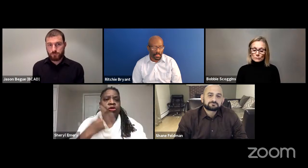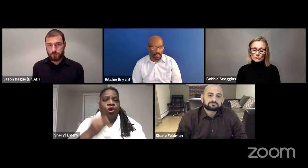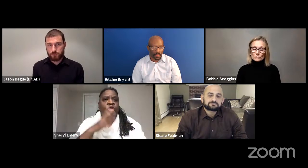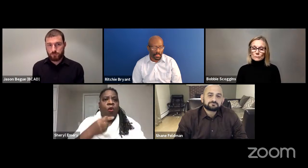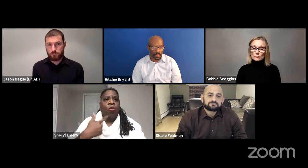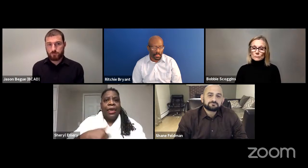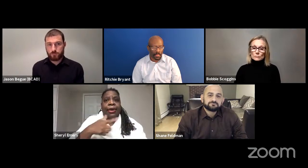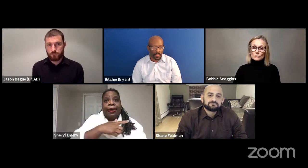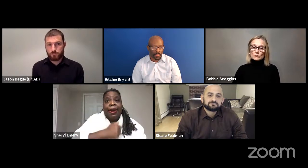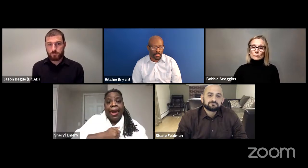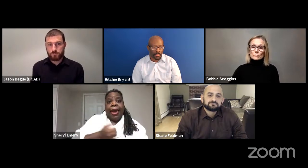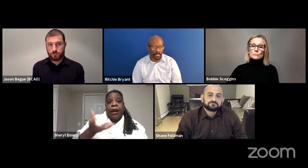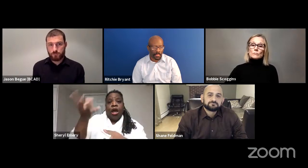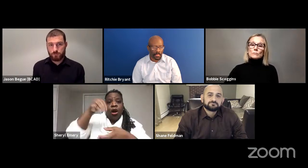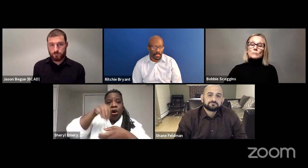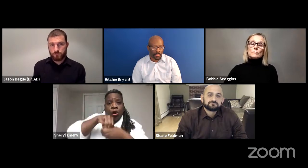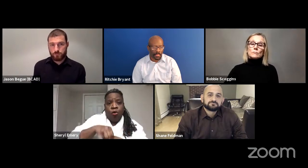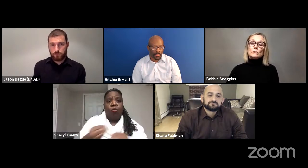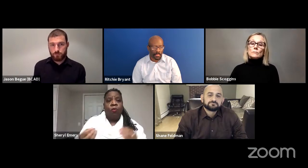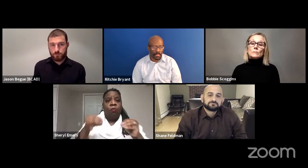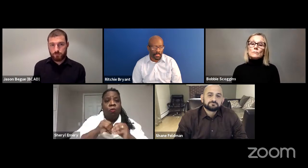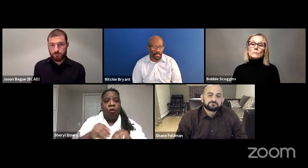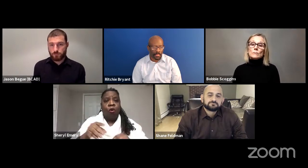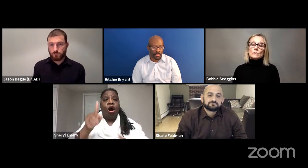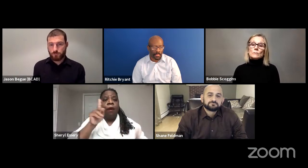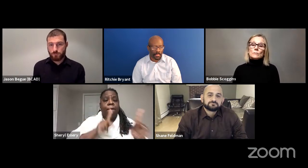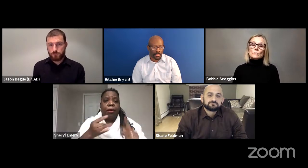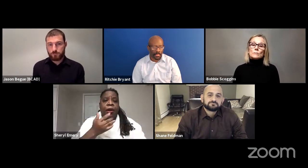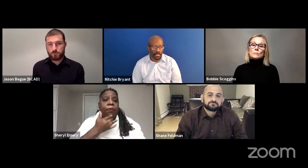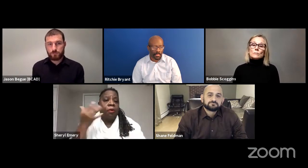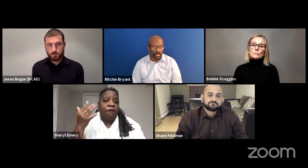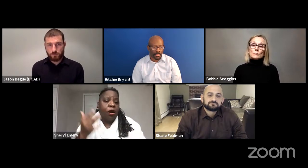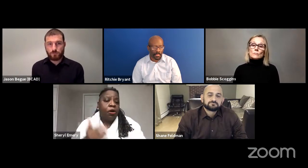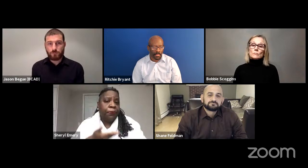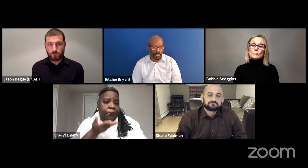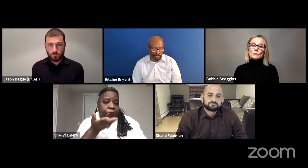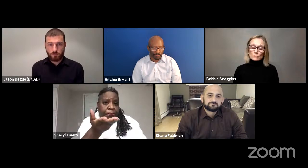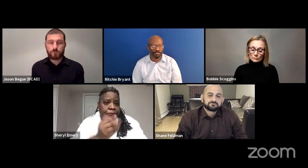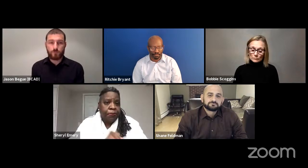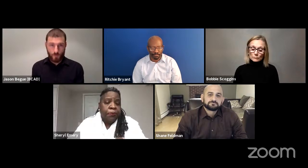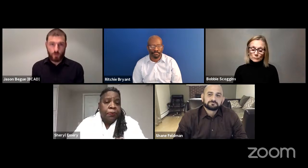internally have mechanisms to reduce those biases, and that we also need to include more